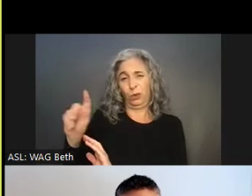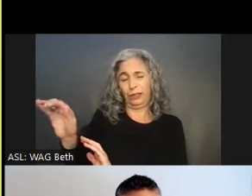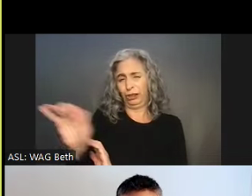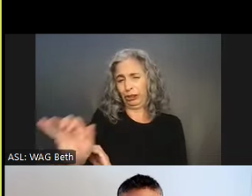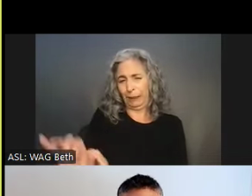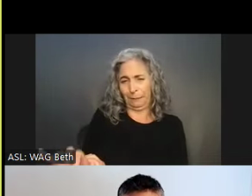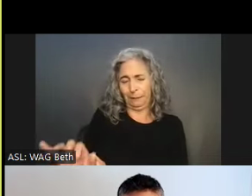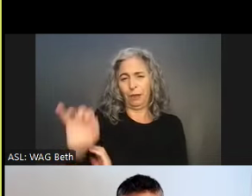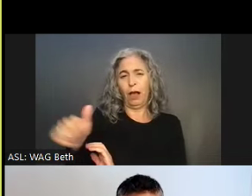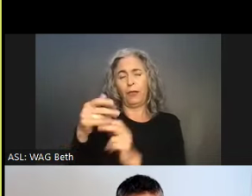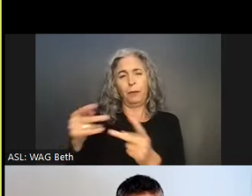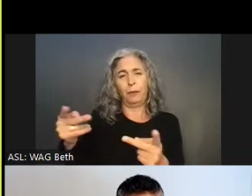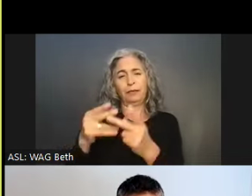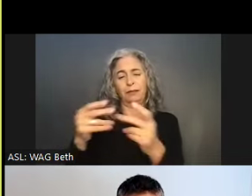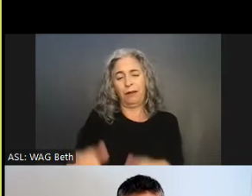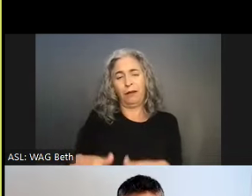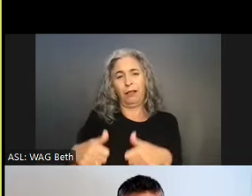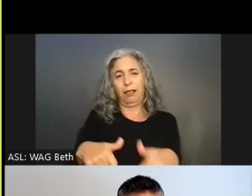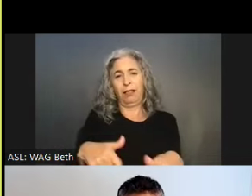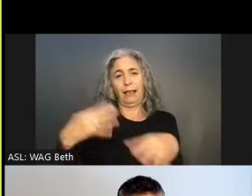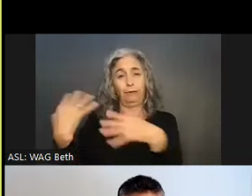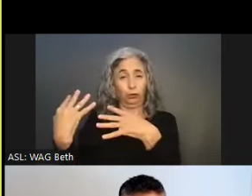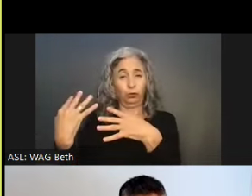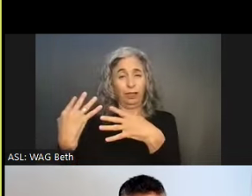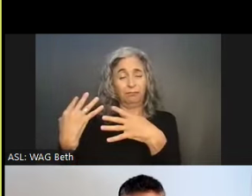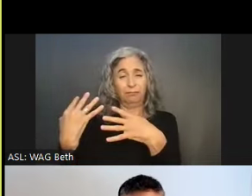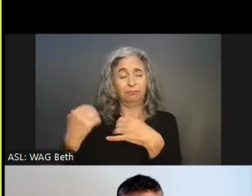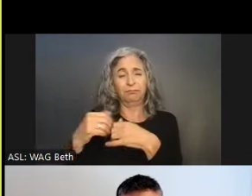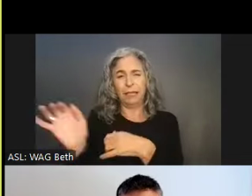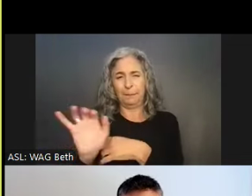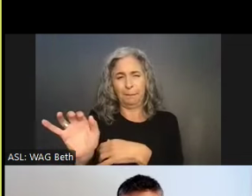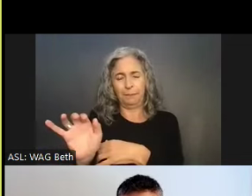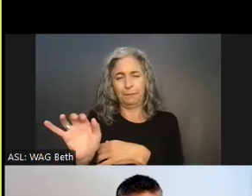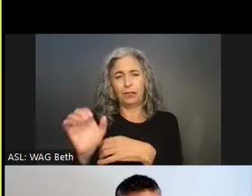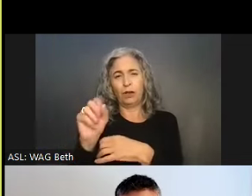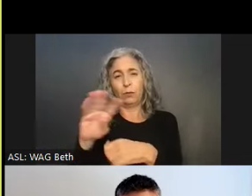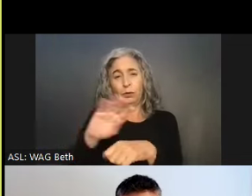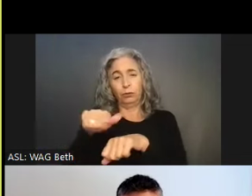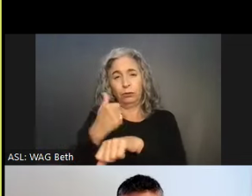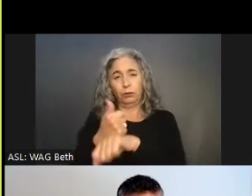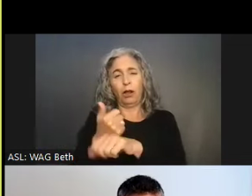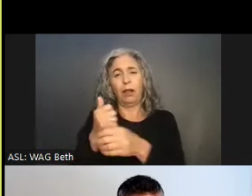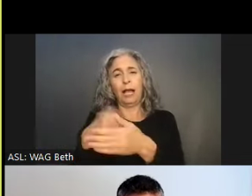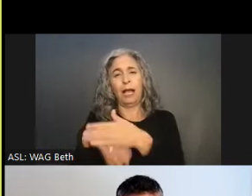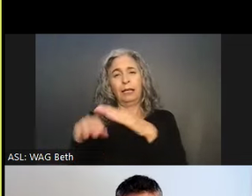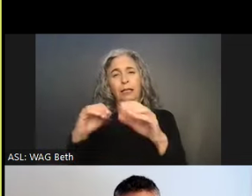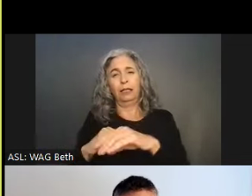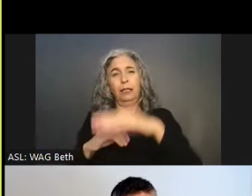are livestream destinations. It is software that you install on a server that you control,